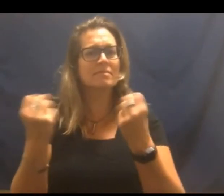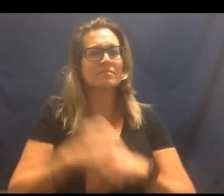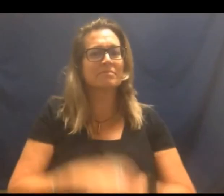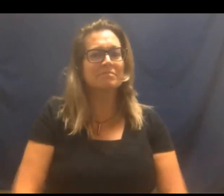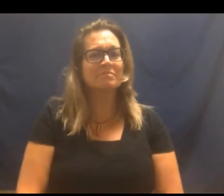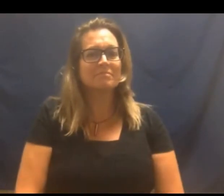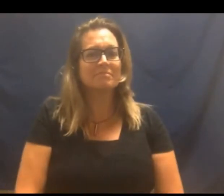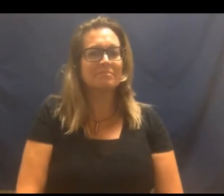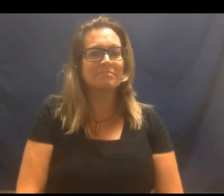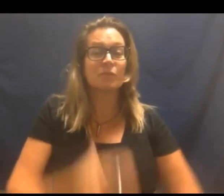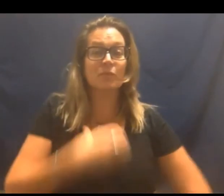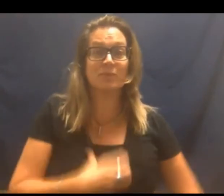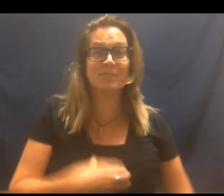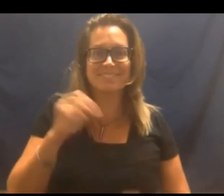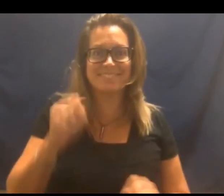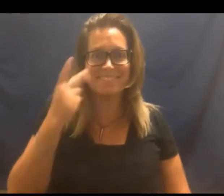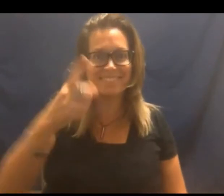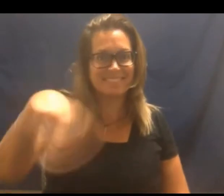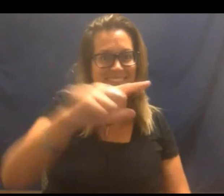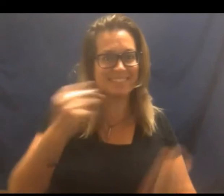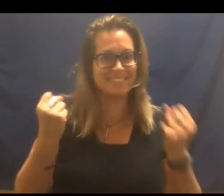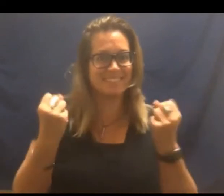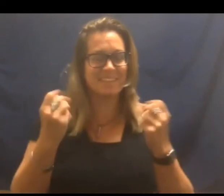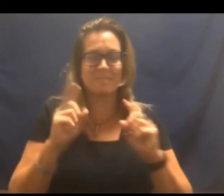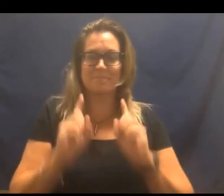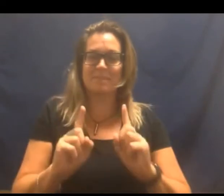I wonder how you guys would sign it and wish that I could see you